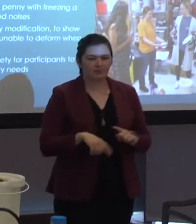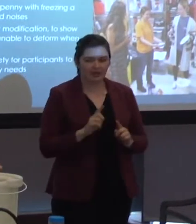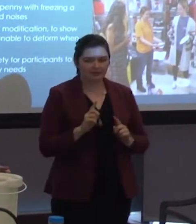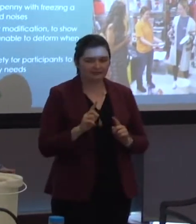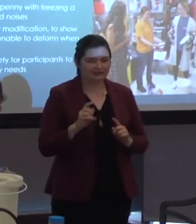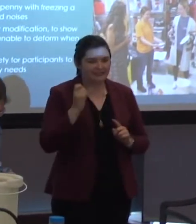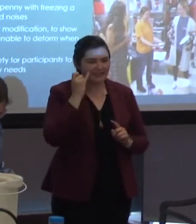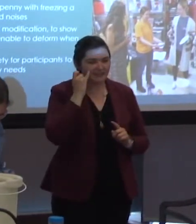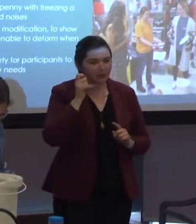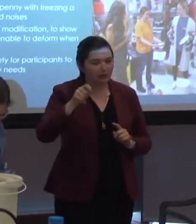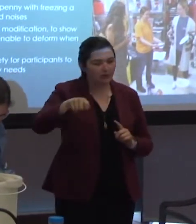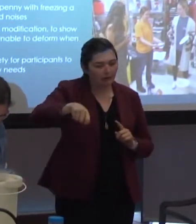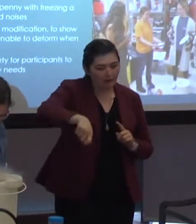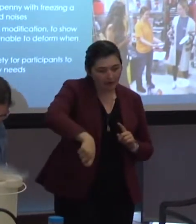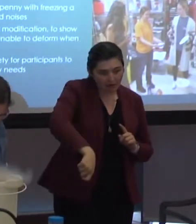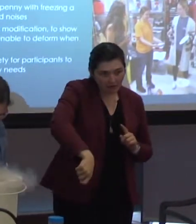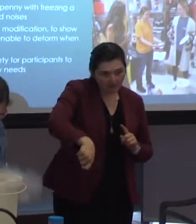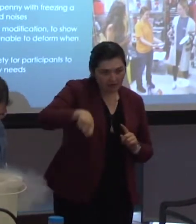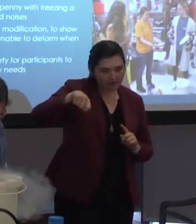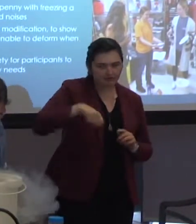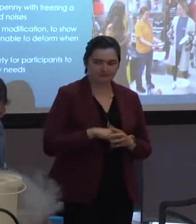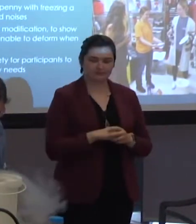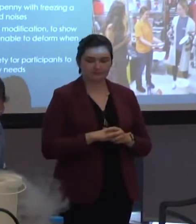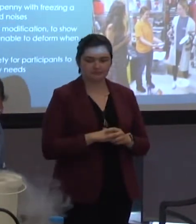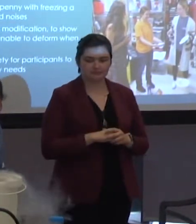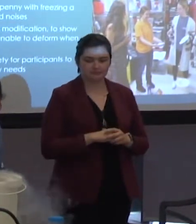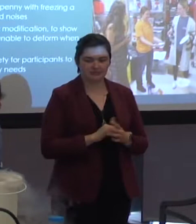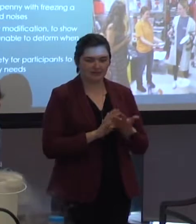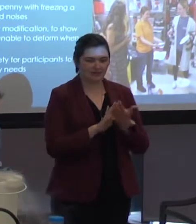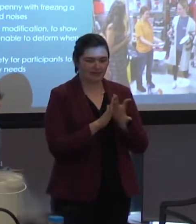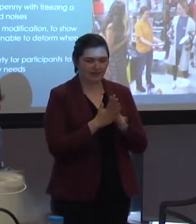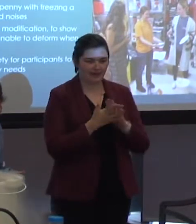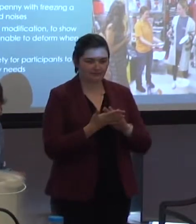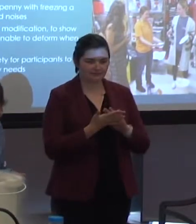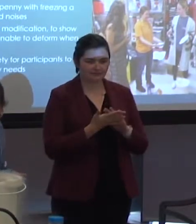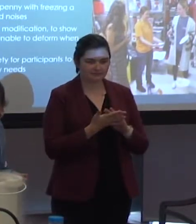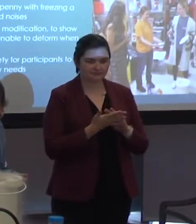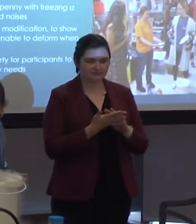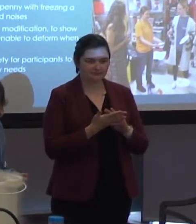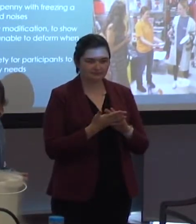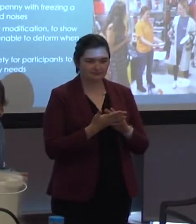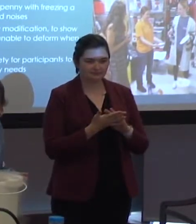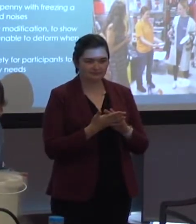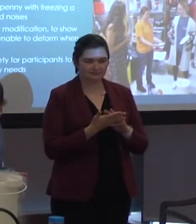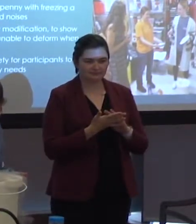When we dip it in here, it becomes, kind of hardened, in a sense.